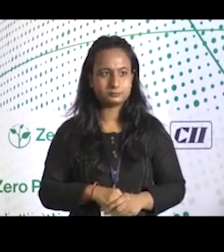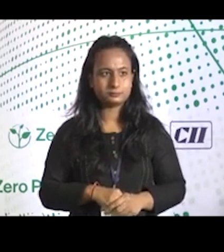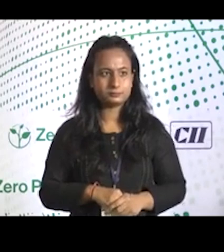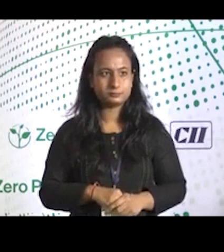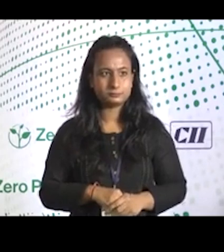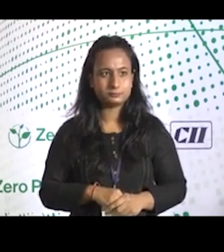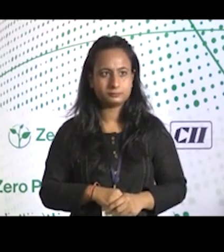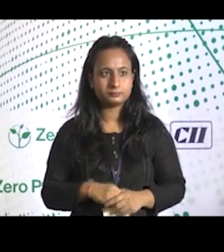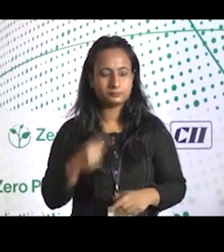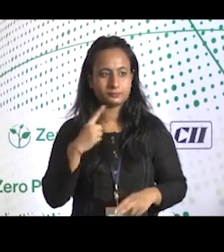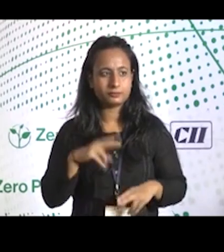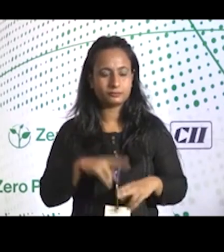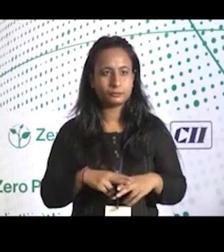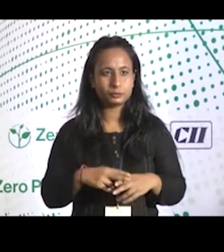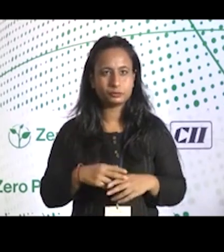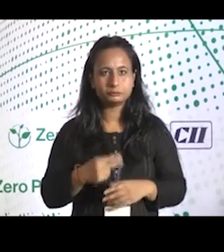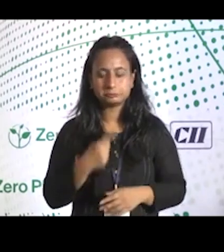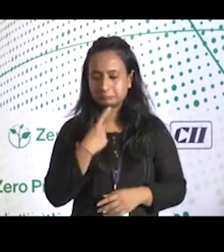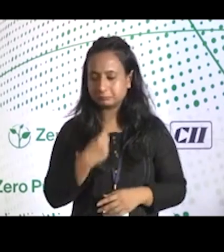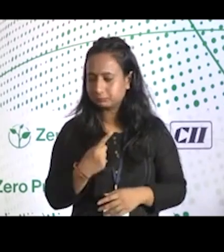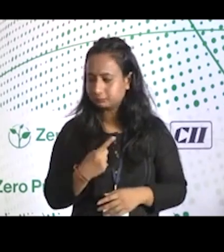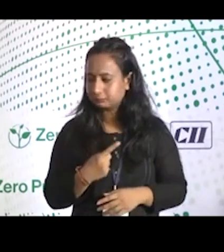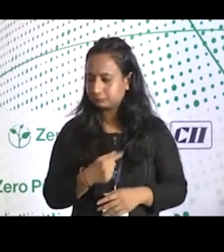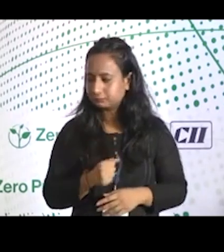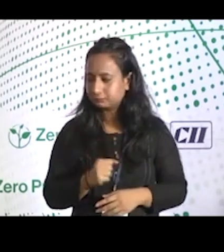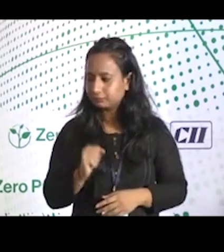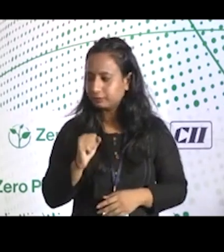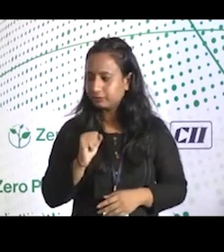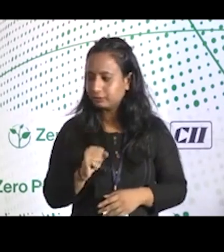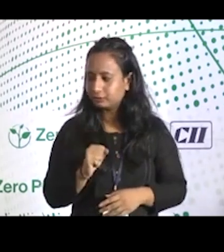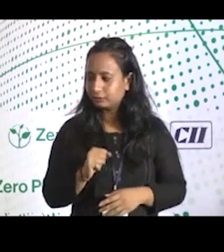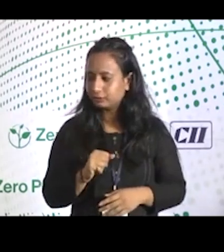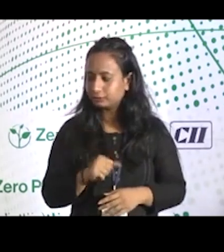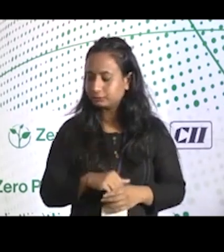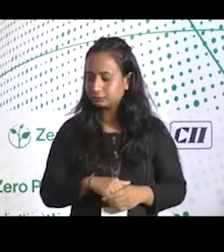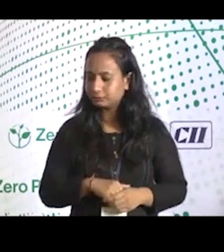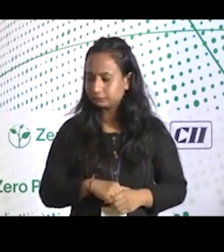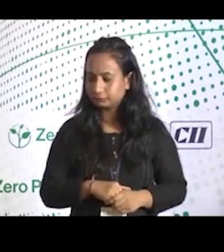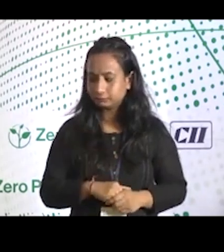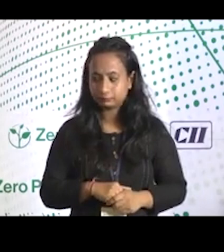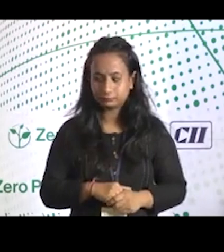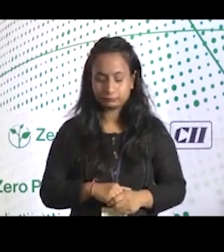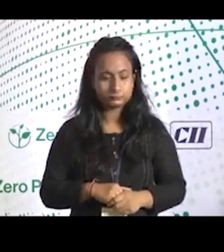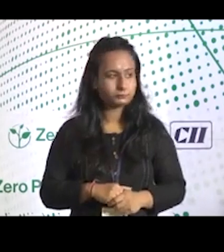if you could speak about like what would your call to action be to your fellow co-operates industry leaders